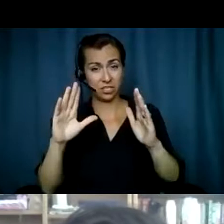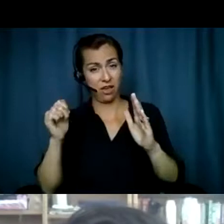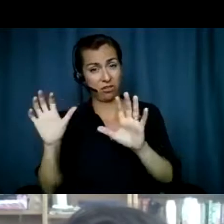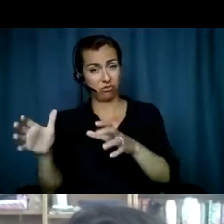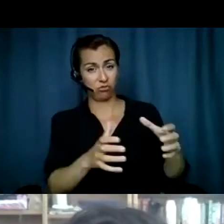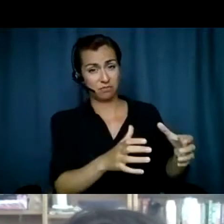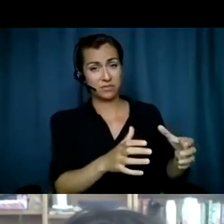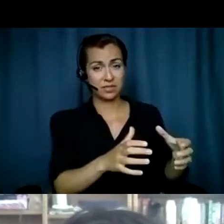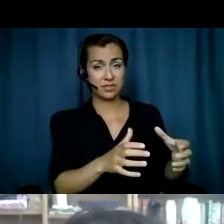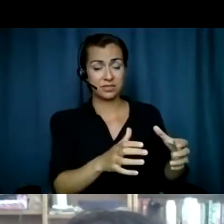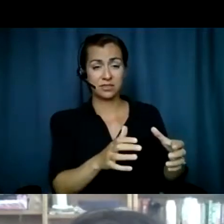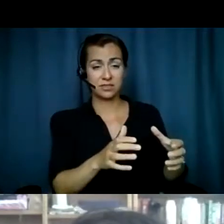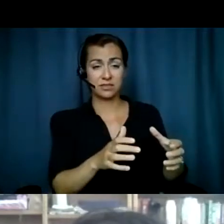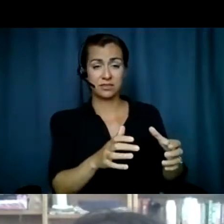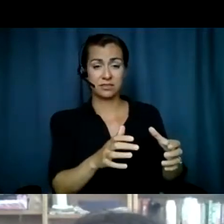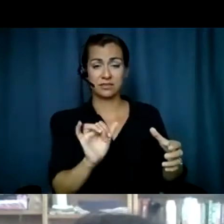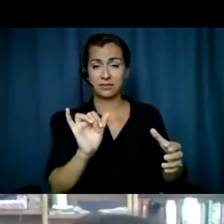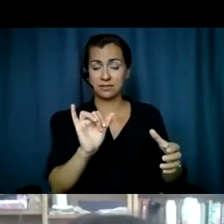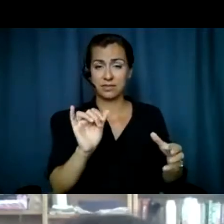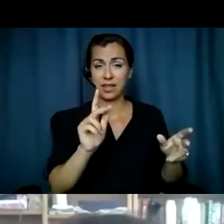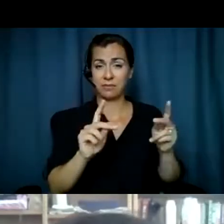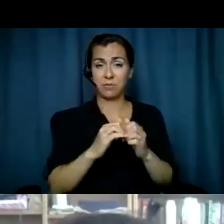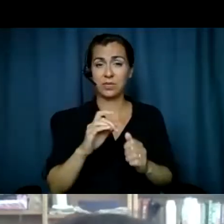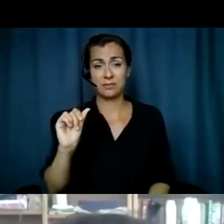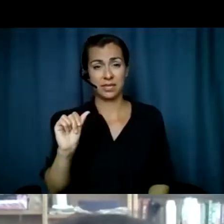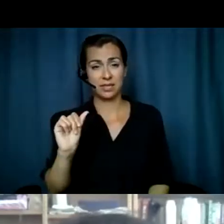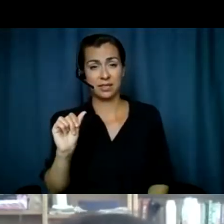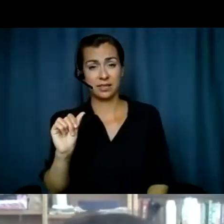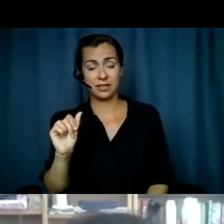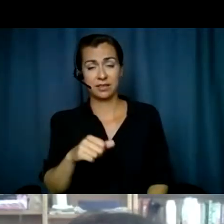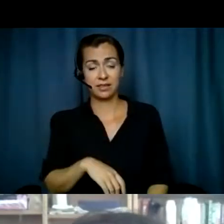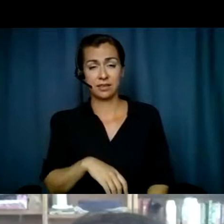protect the right to vote. I think what helps make voting